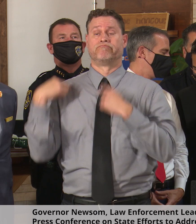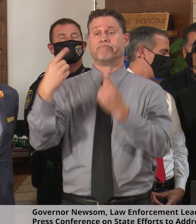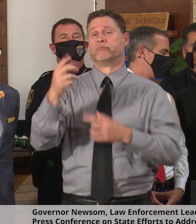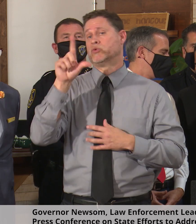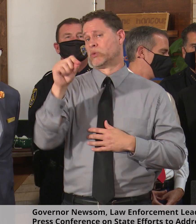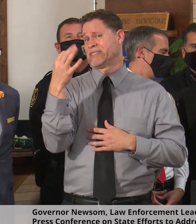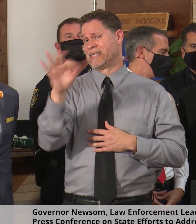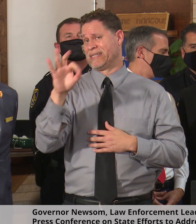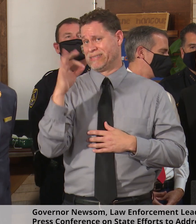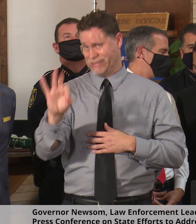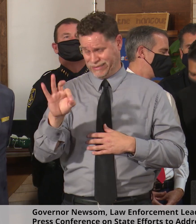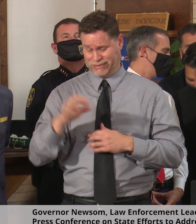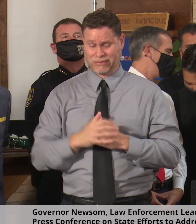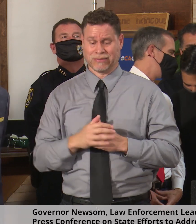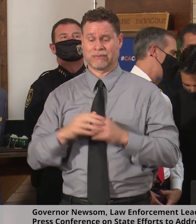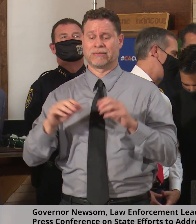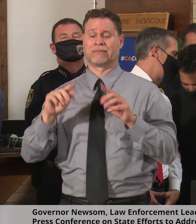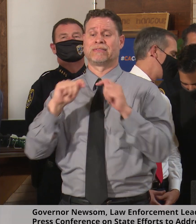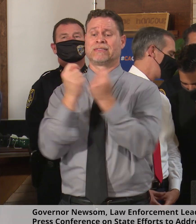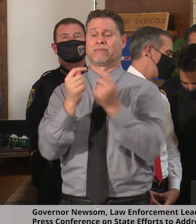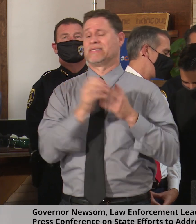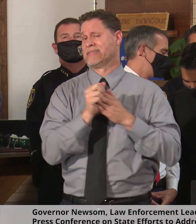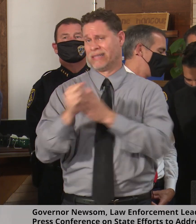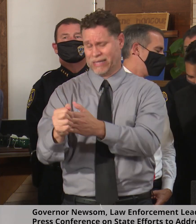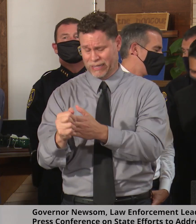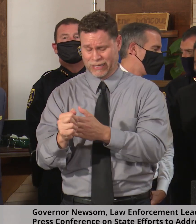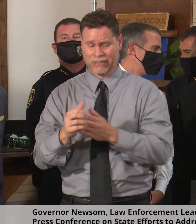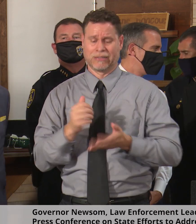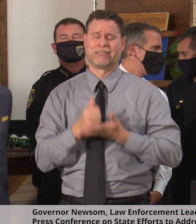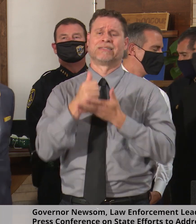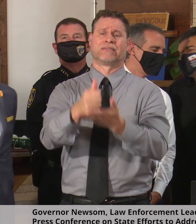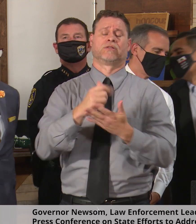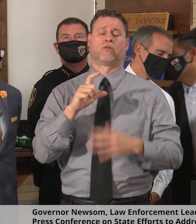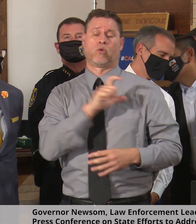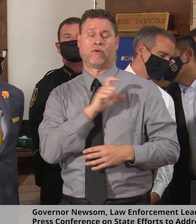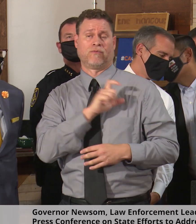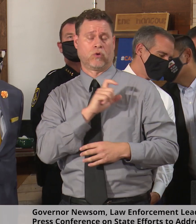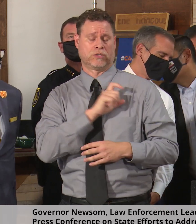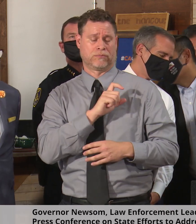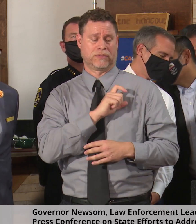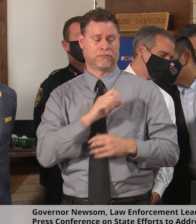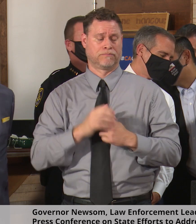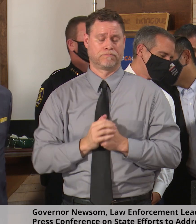the regional teams have either led or assisted the local law enforcement and in all of our